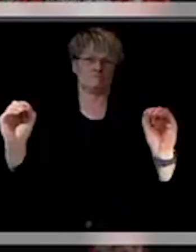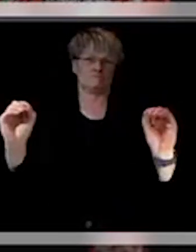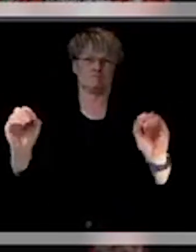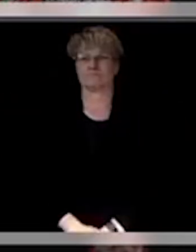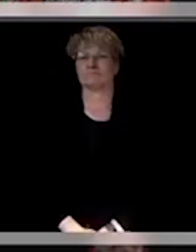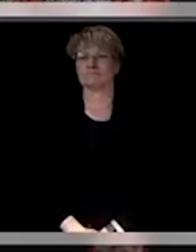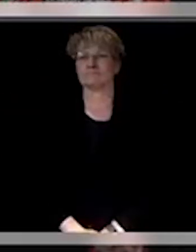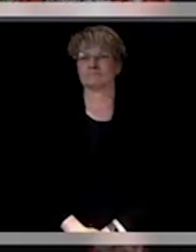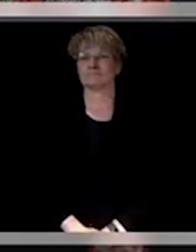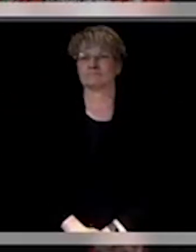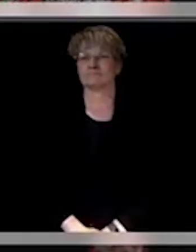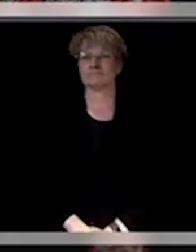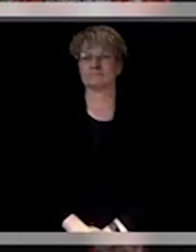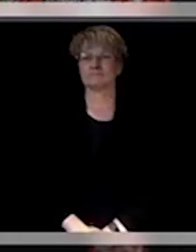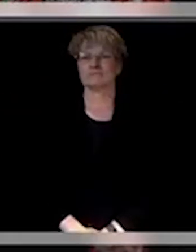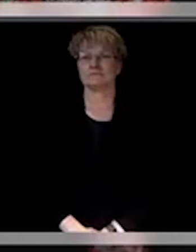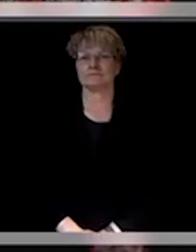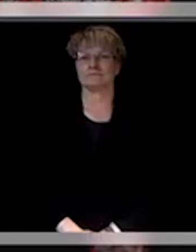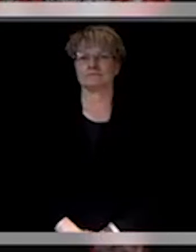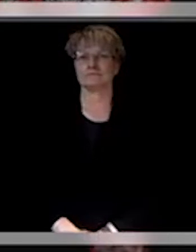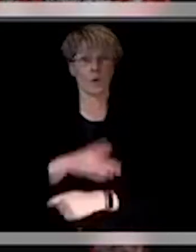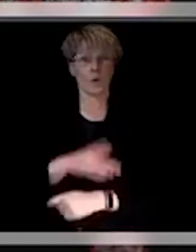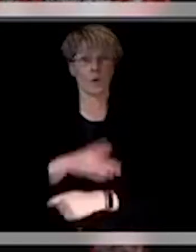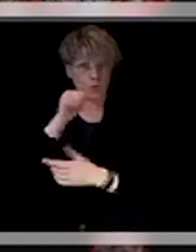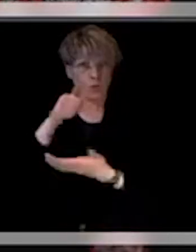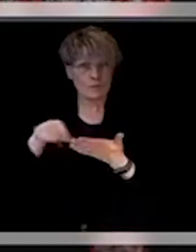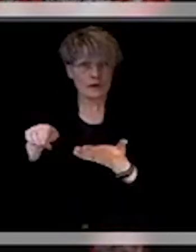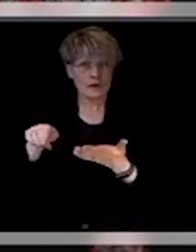a cost, but it's been borne by the state of California. But you can go to Shasta College